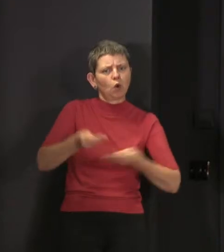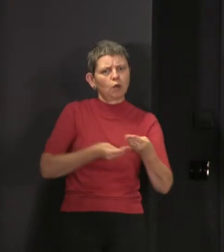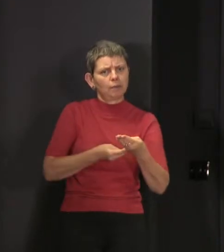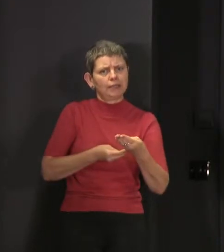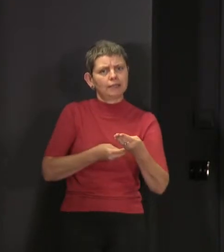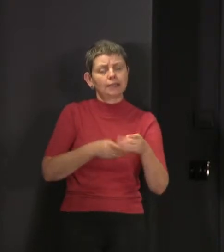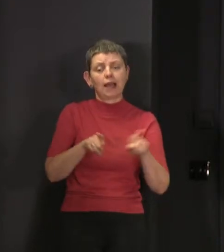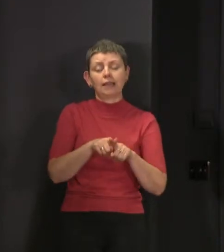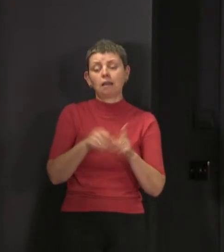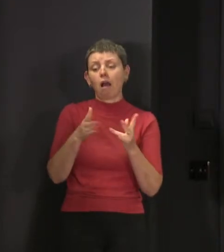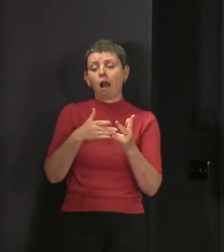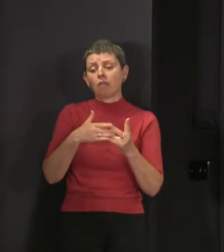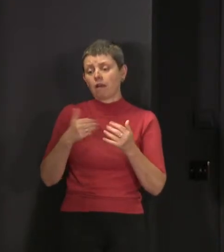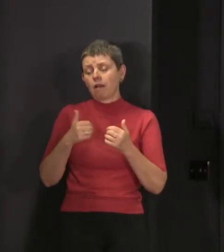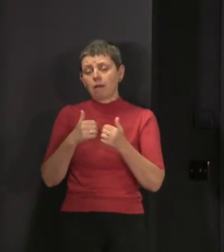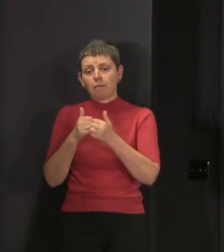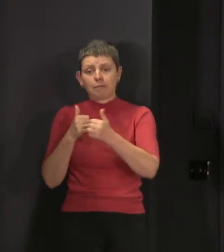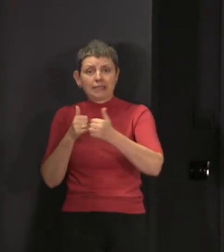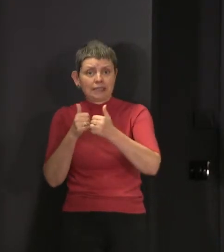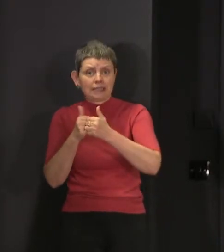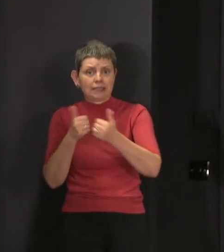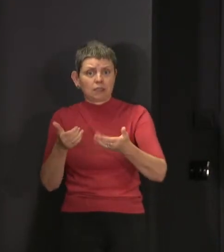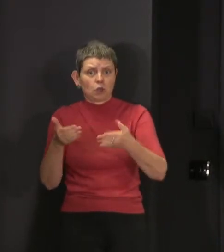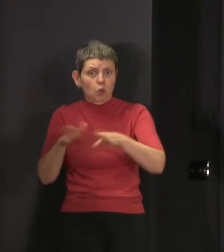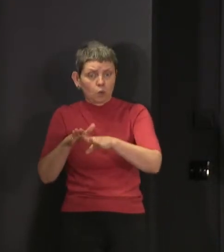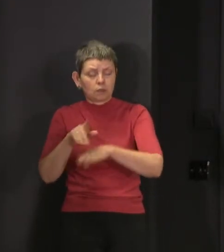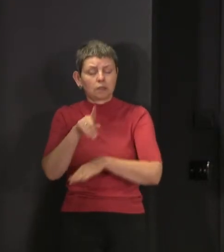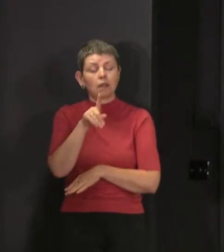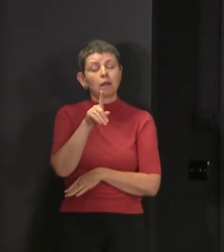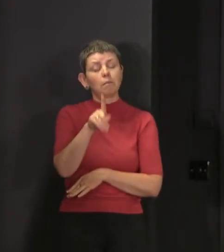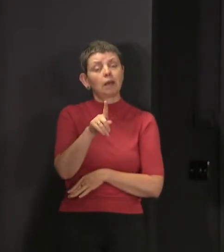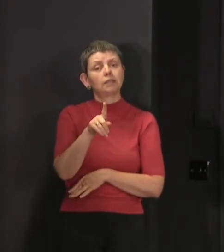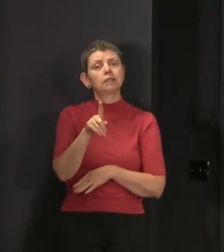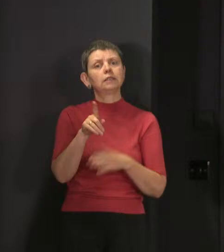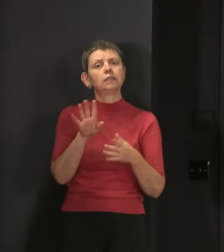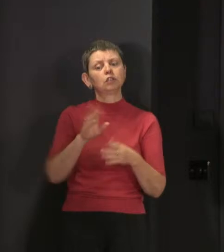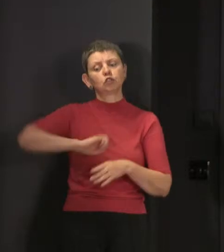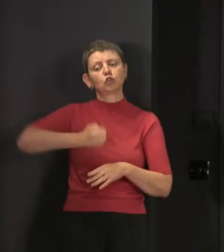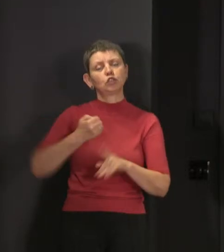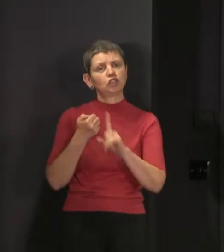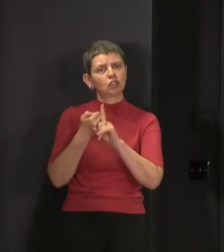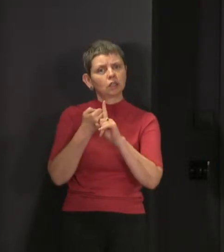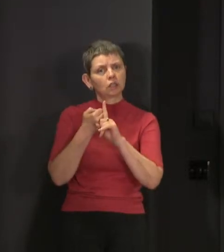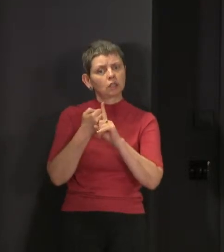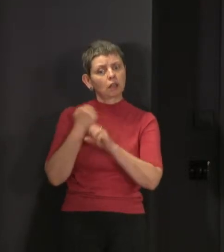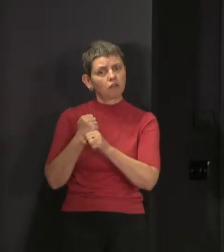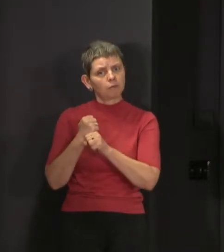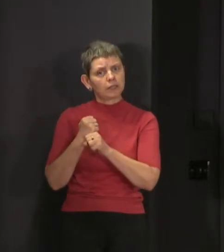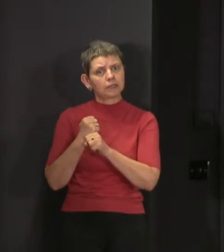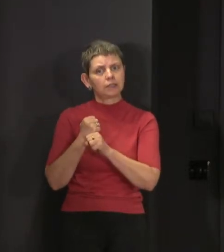been closed by shopping locally. The Scottish Government is supporting the cause by running a Shop Local Safely